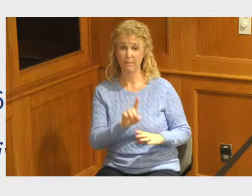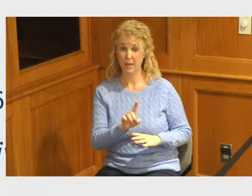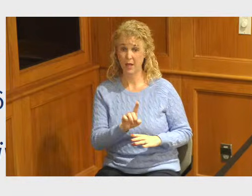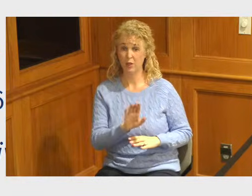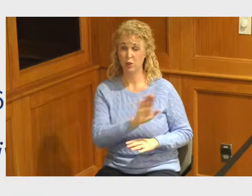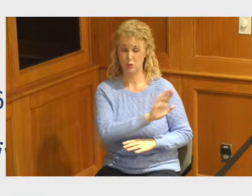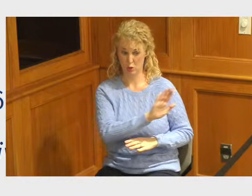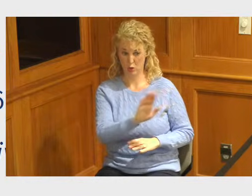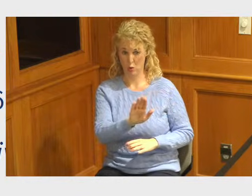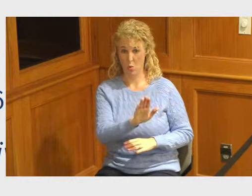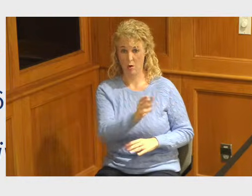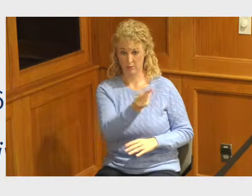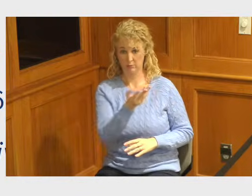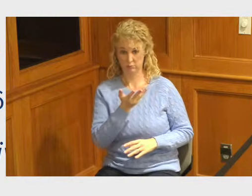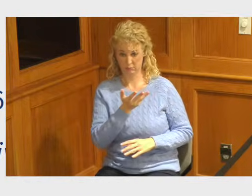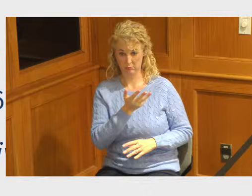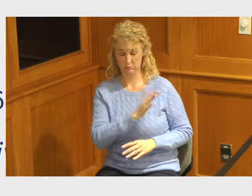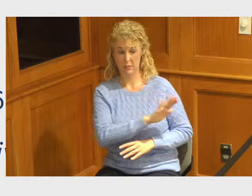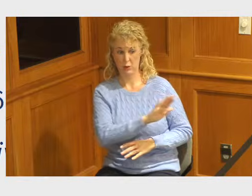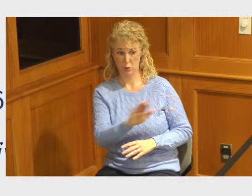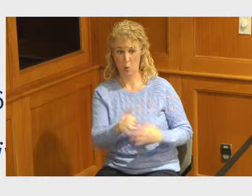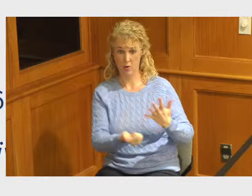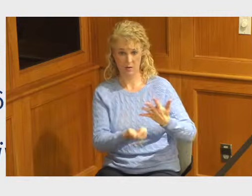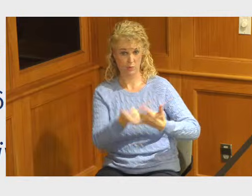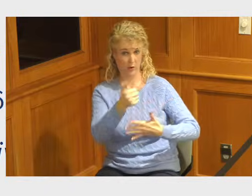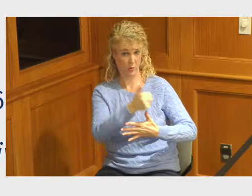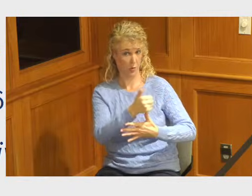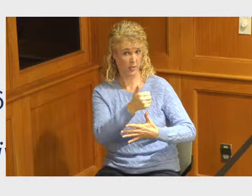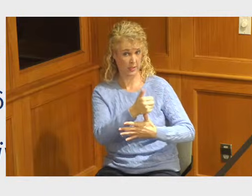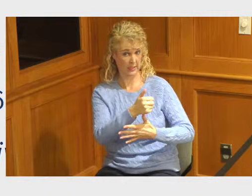and and clarity that you all have provided over time and because of the work that this group has